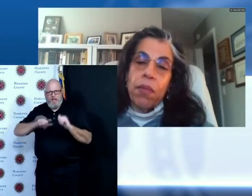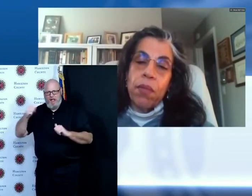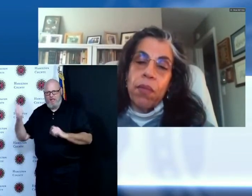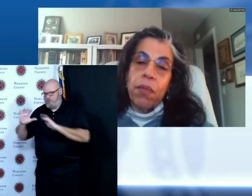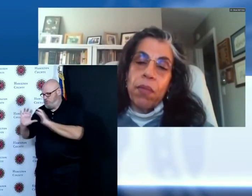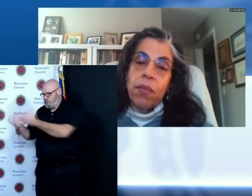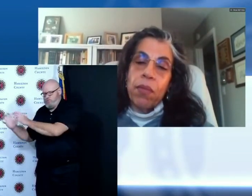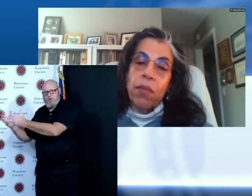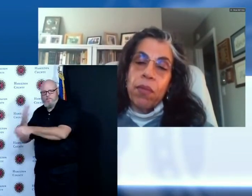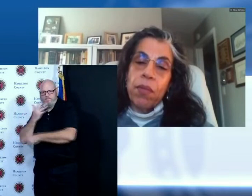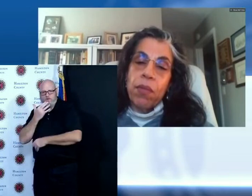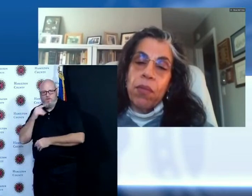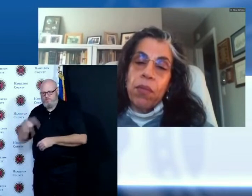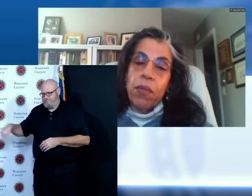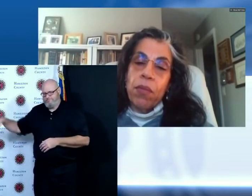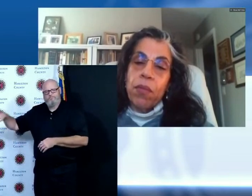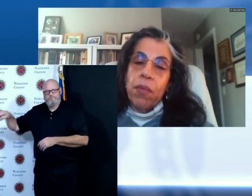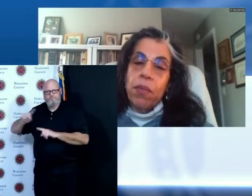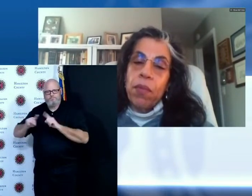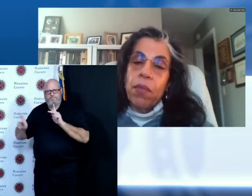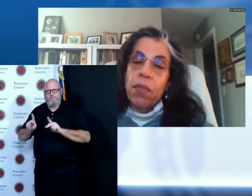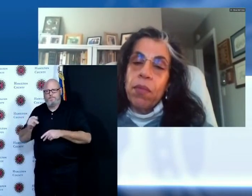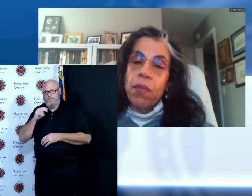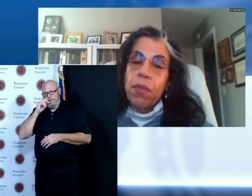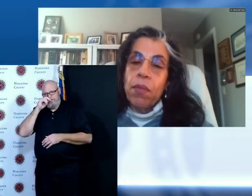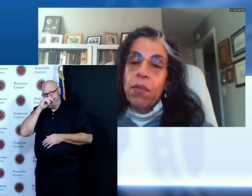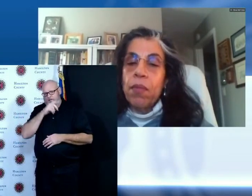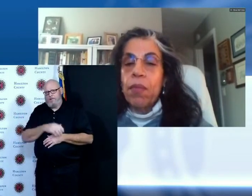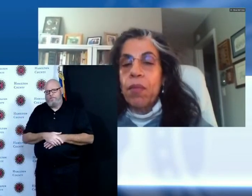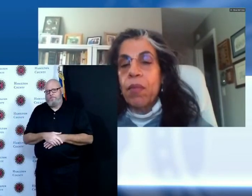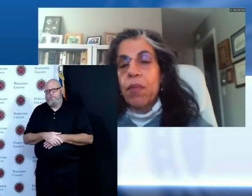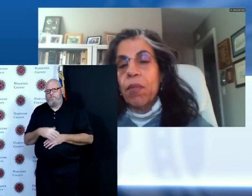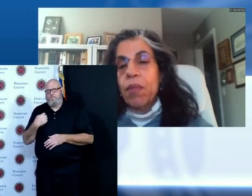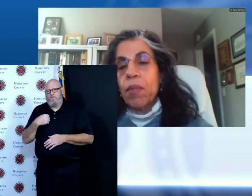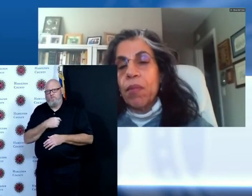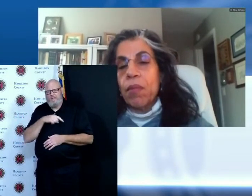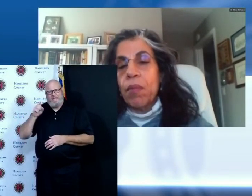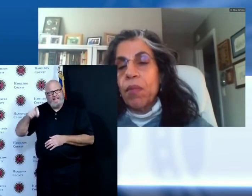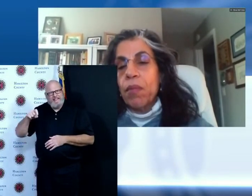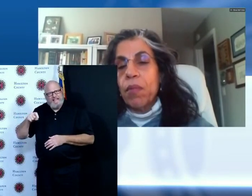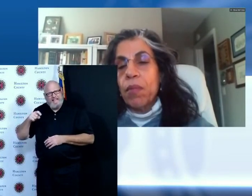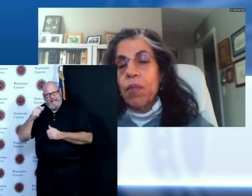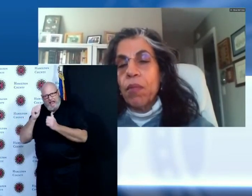and Recovery Task Force because obviously we're working on two tracks we have the health track